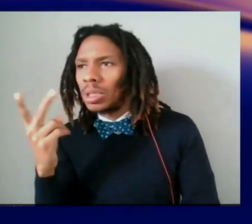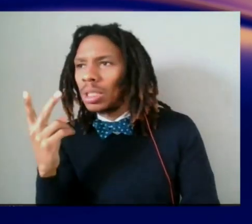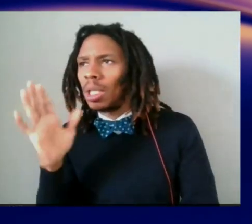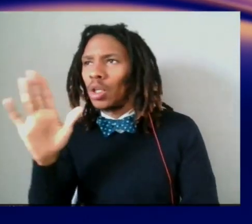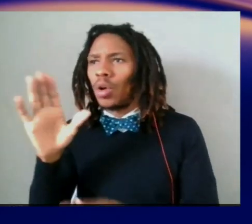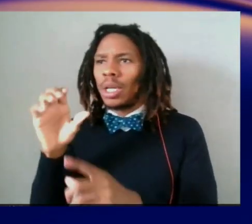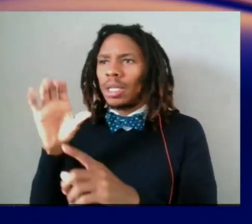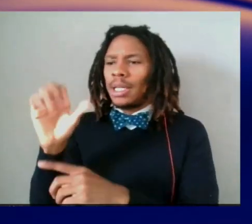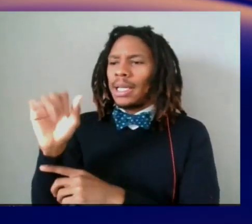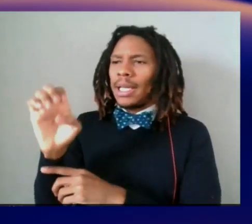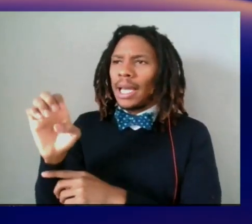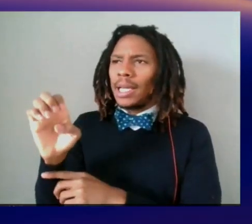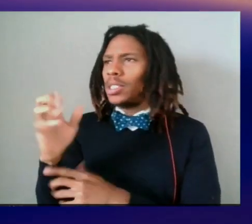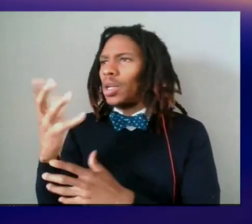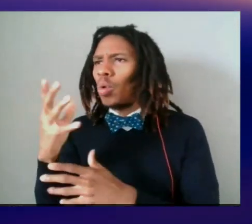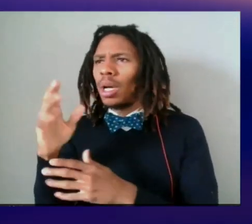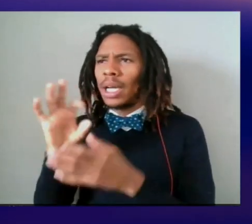and what connectors are most important to you.